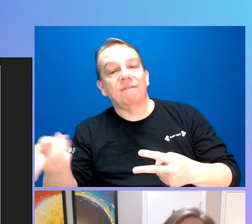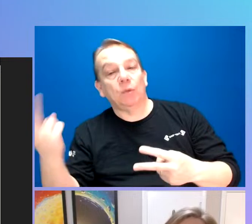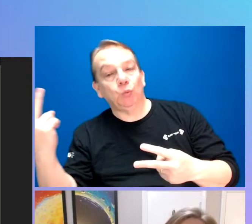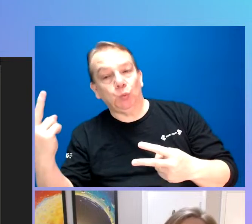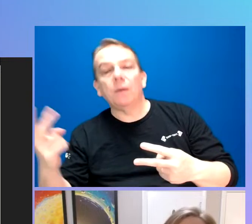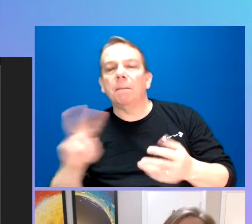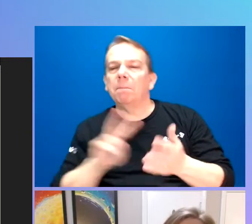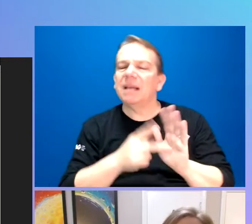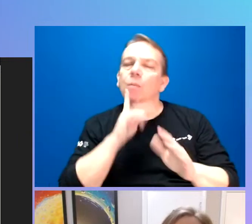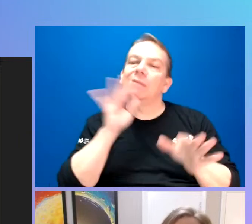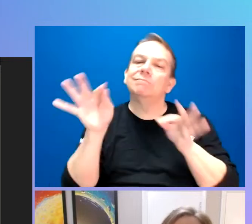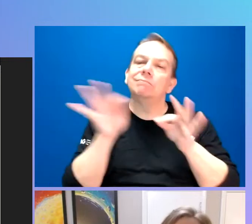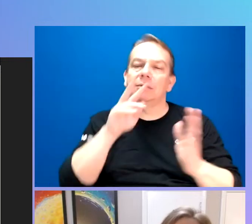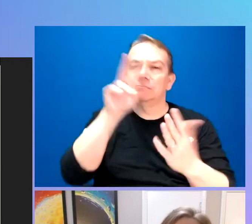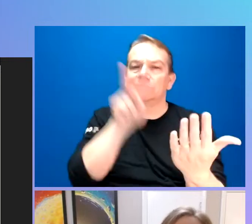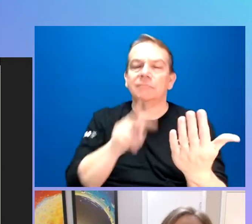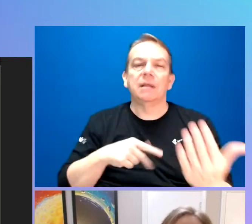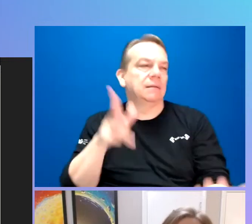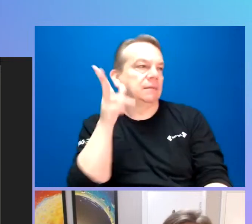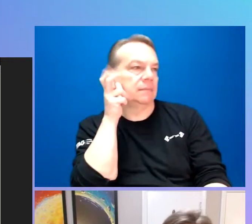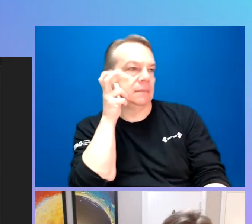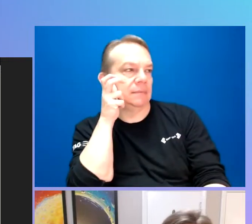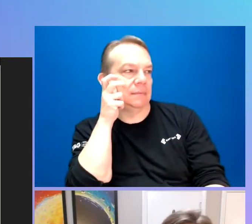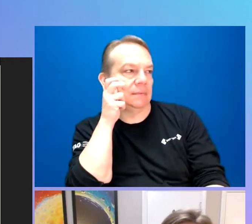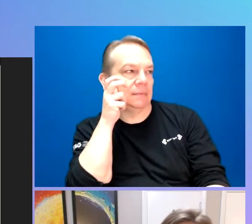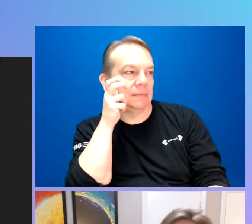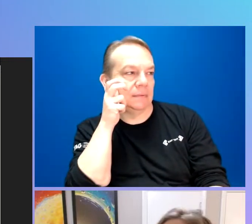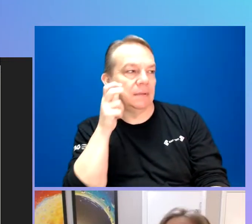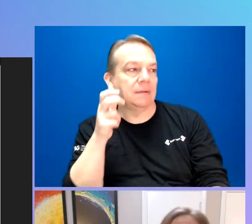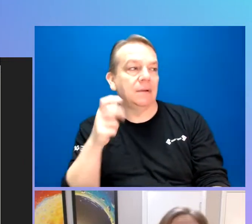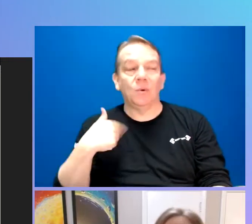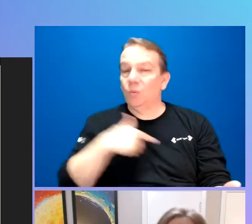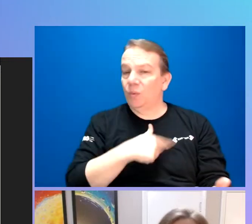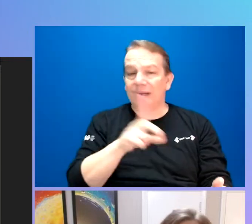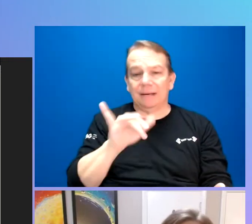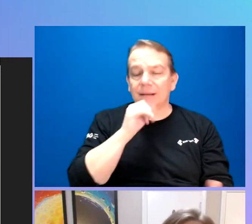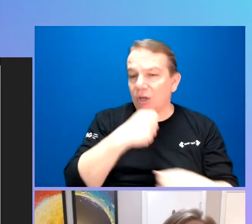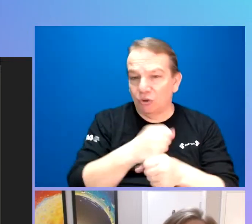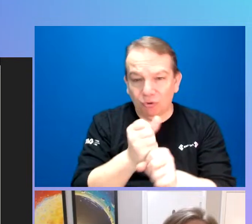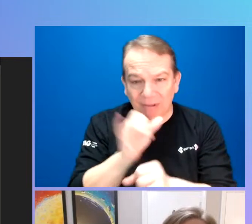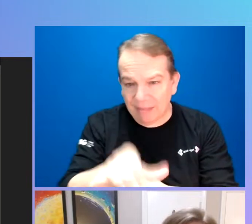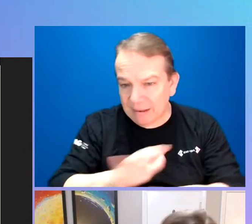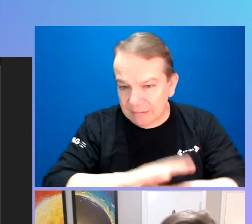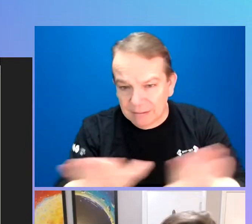an experience created by the code, not created by our design